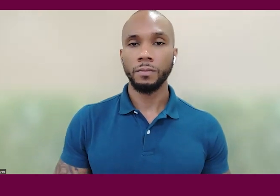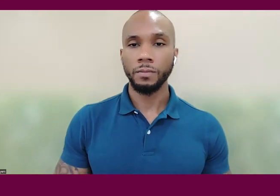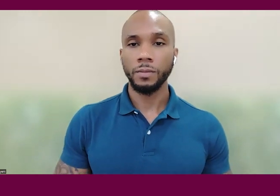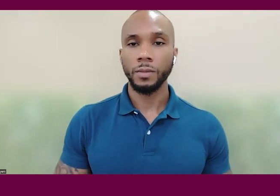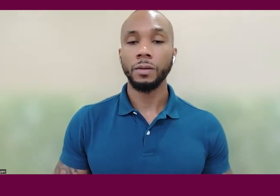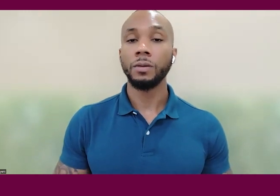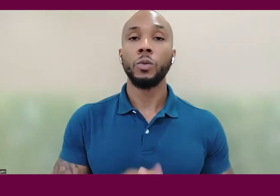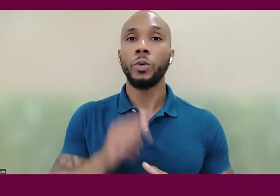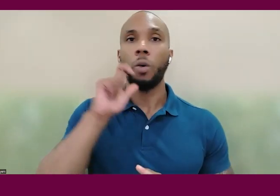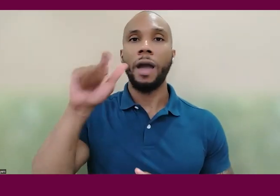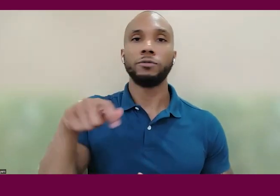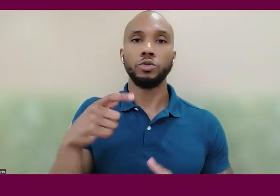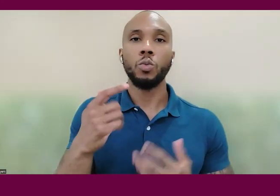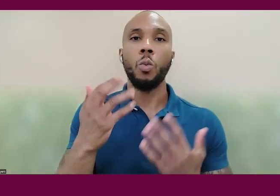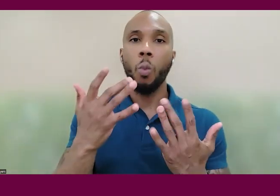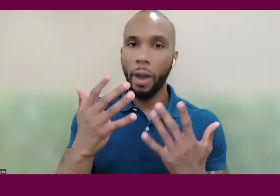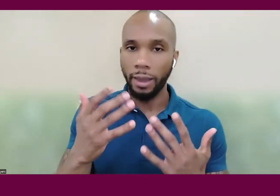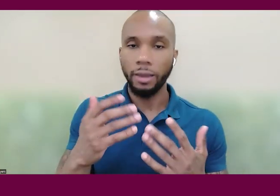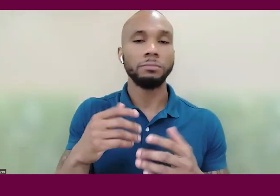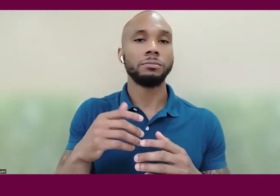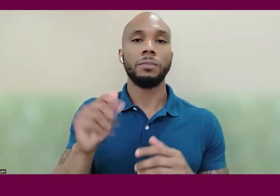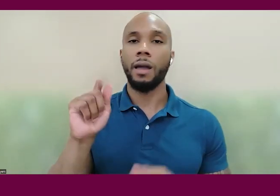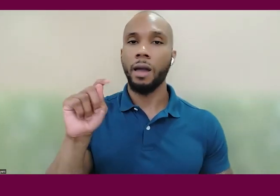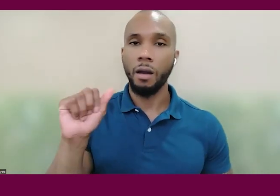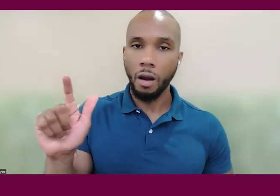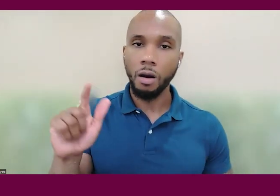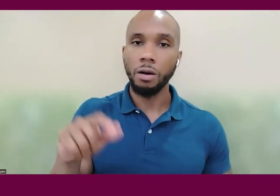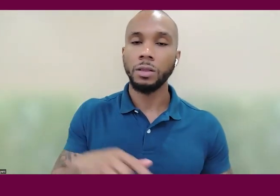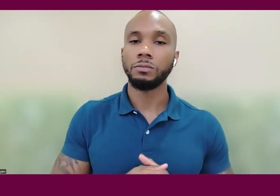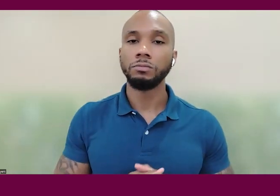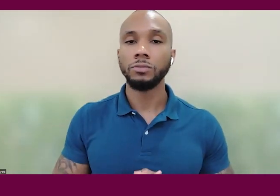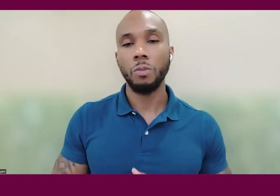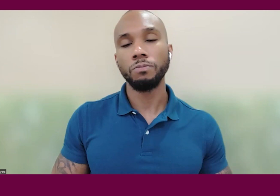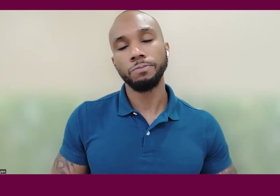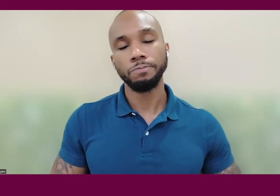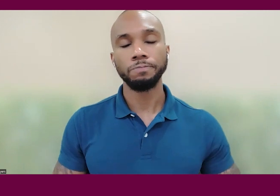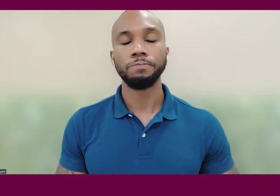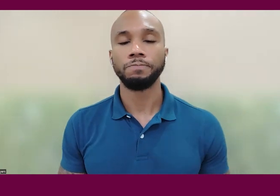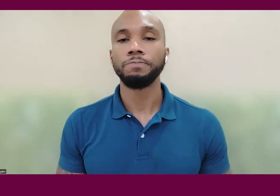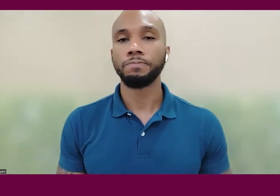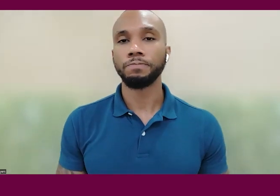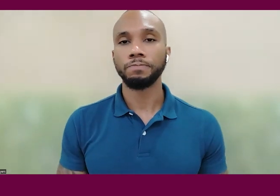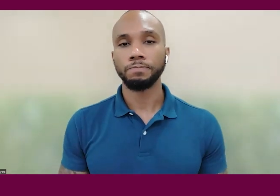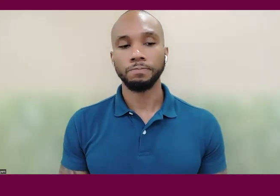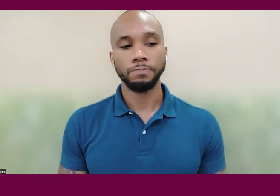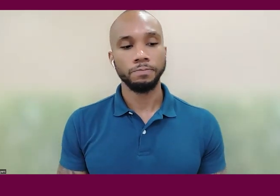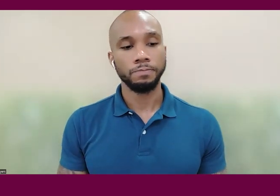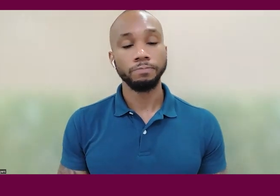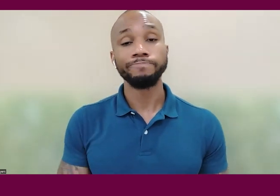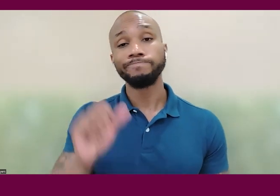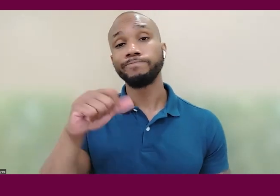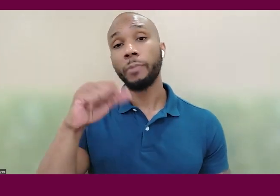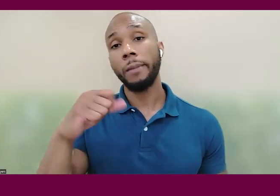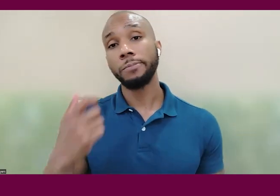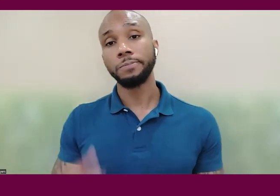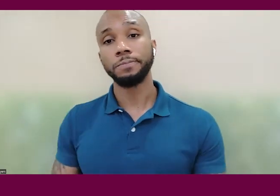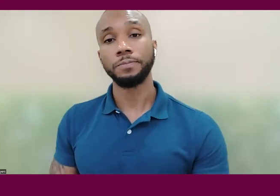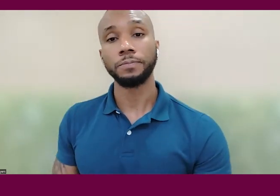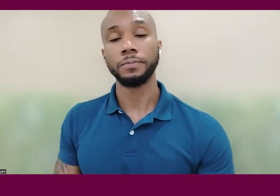to do. We don't have to wait at all.